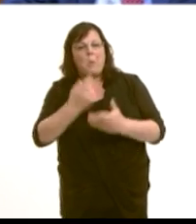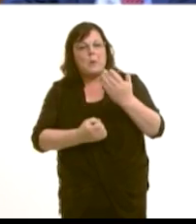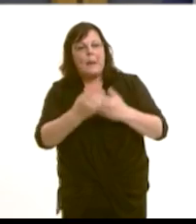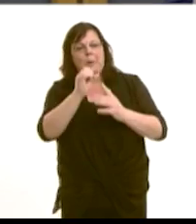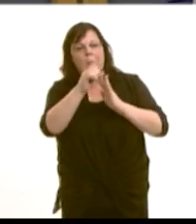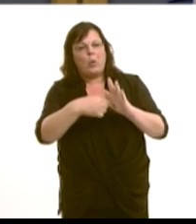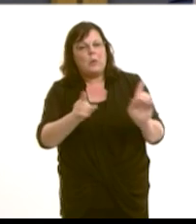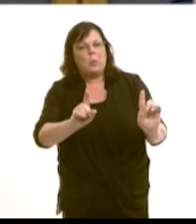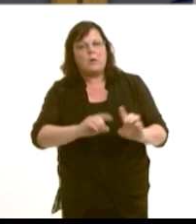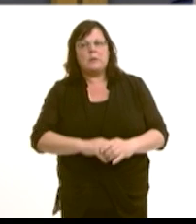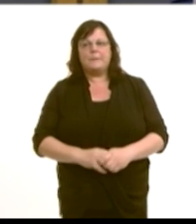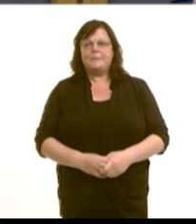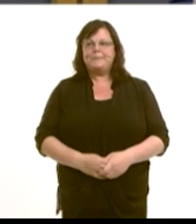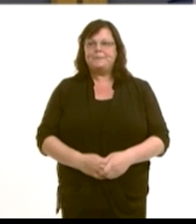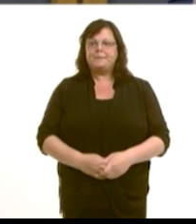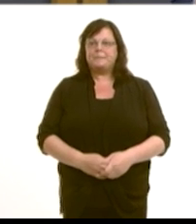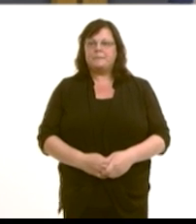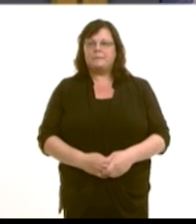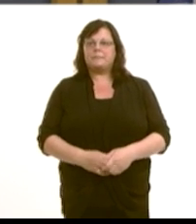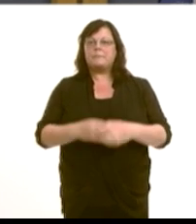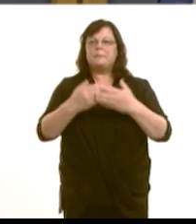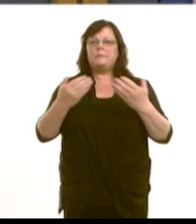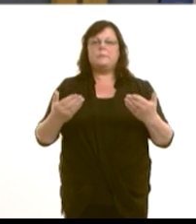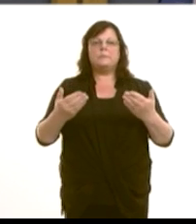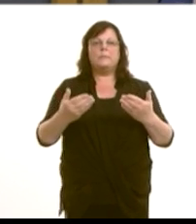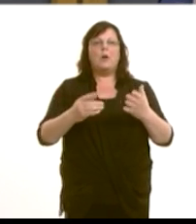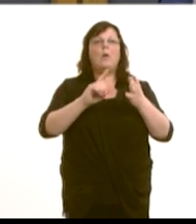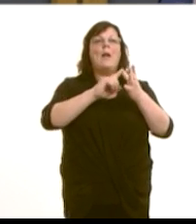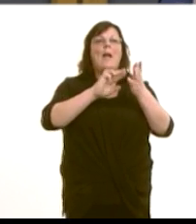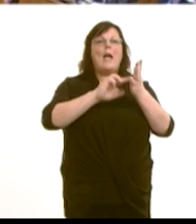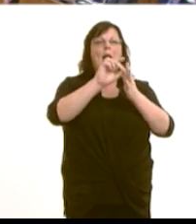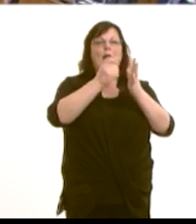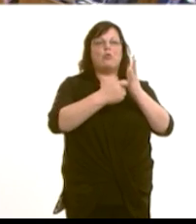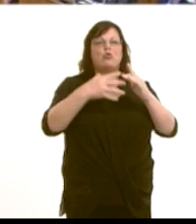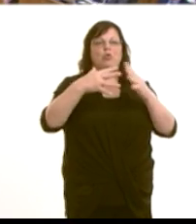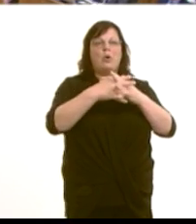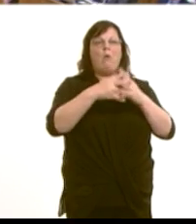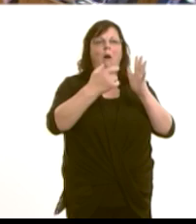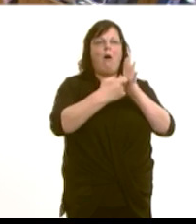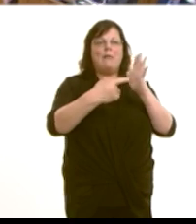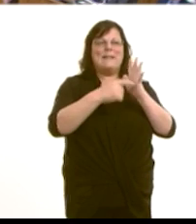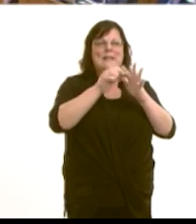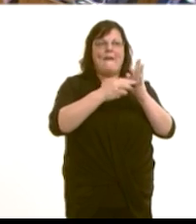Y Llywydd / The Presiding Officer: The leader of the Welsh Conservatives, Andrew R.T. Davies. Andrew R.T. Davies: Thank you, Presiding Officer.